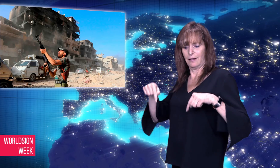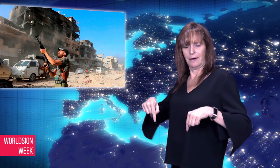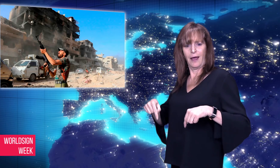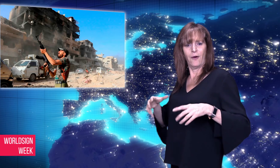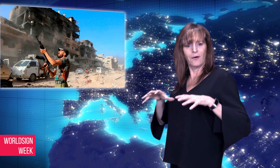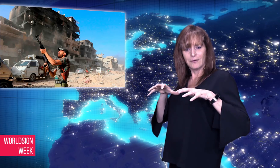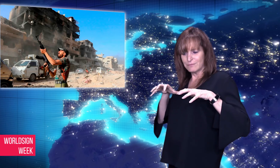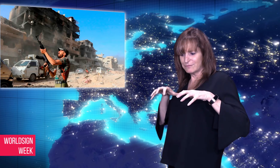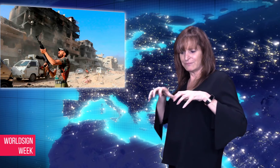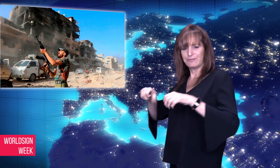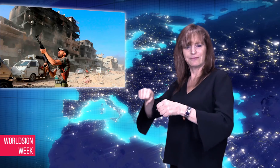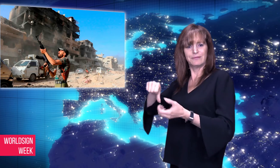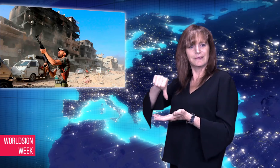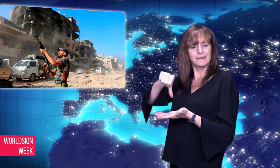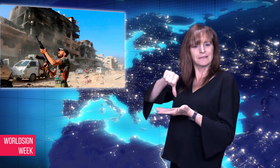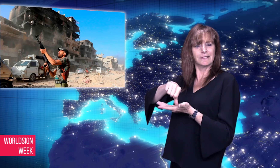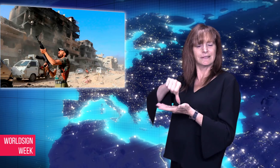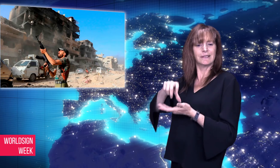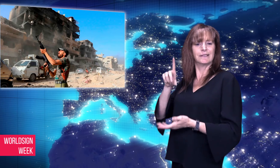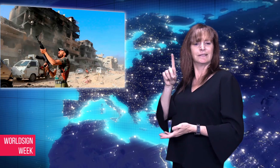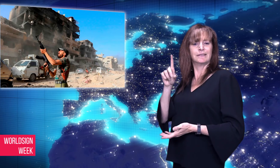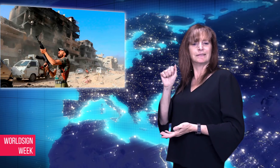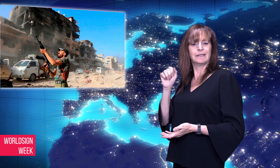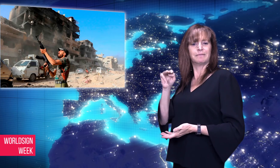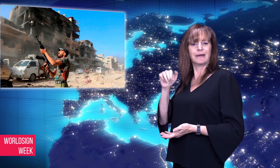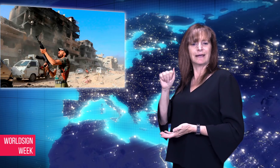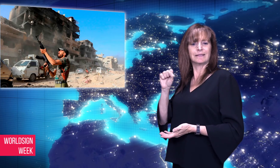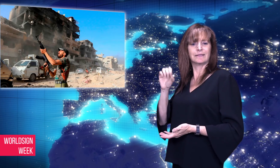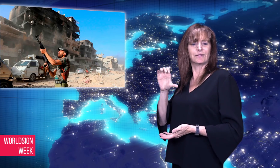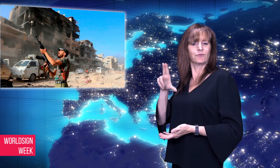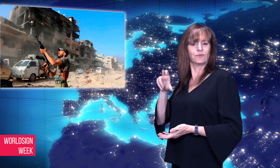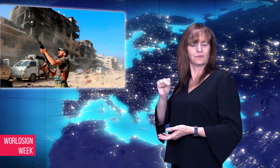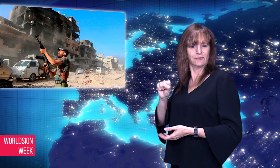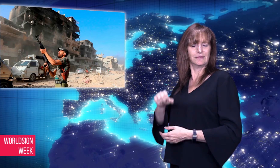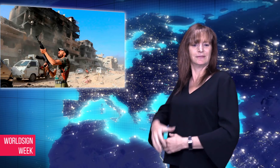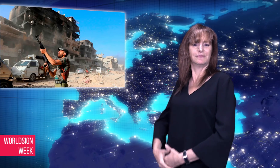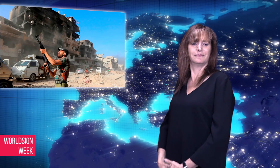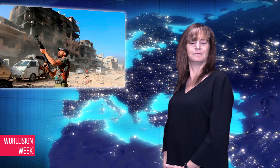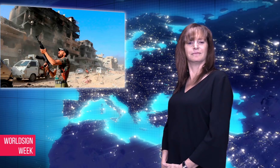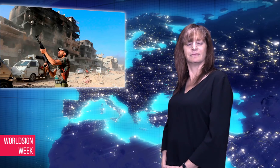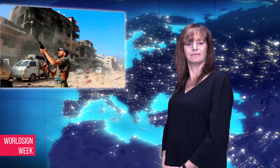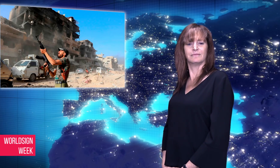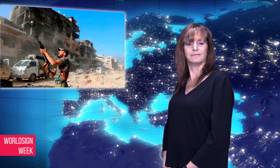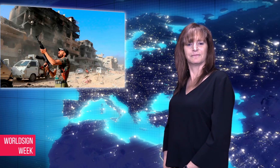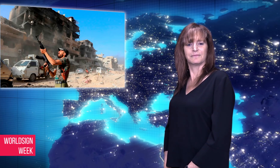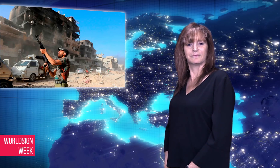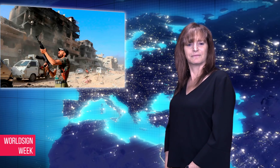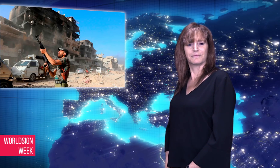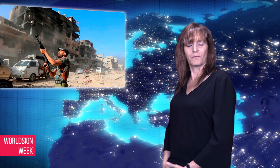Troops flew their national flag atop